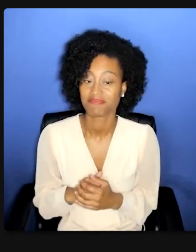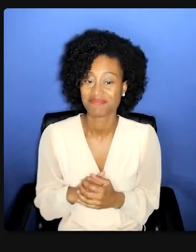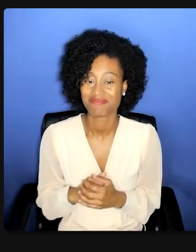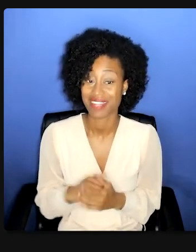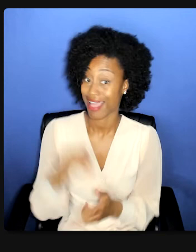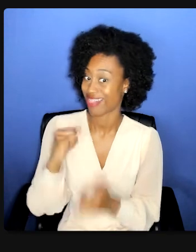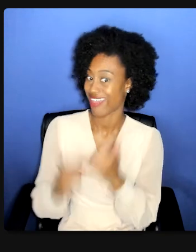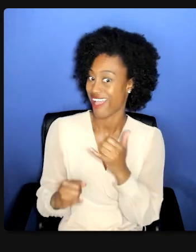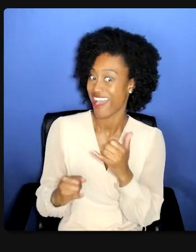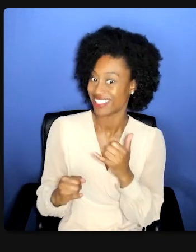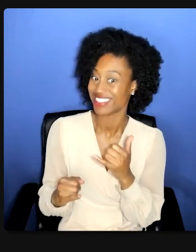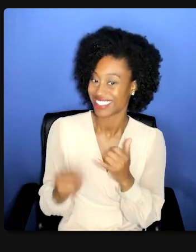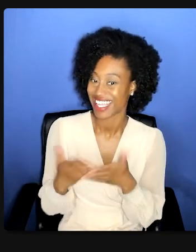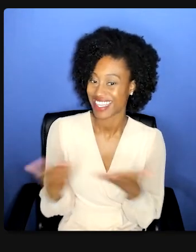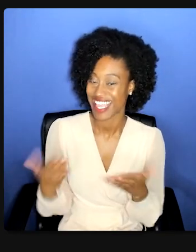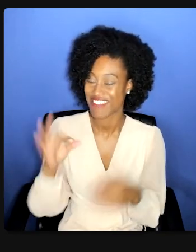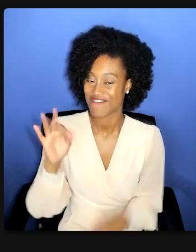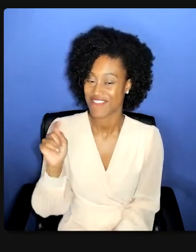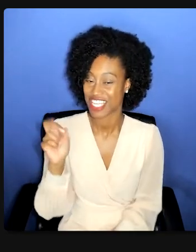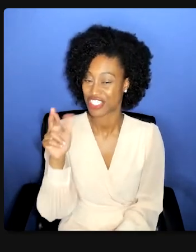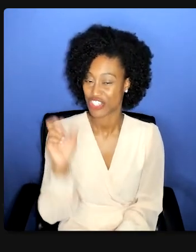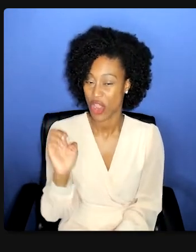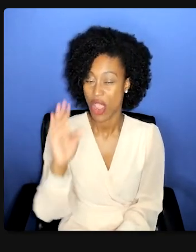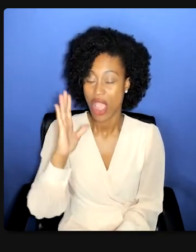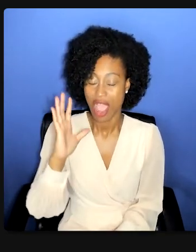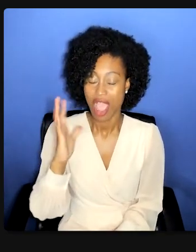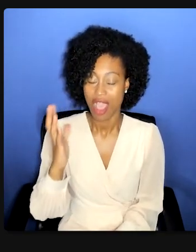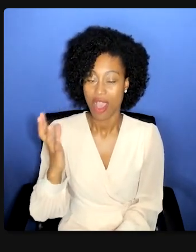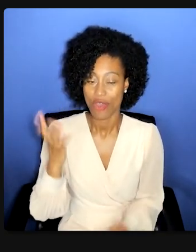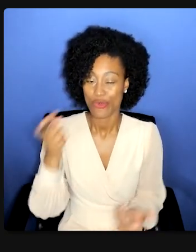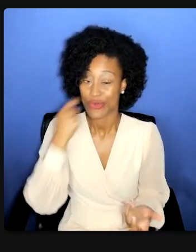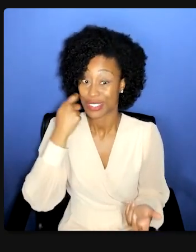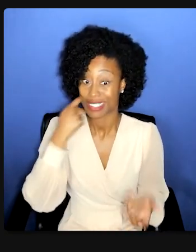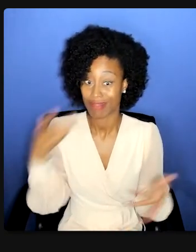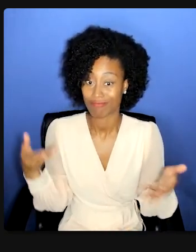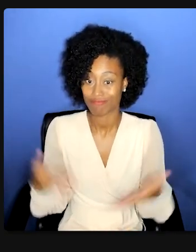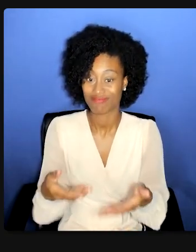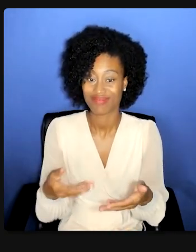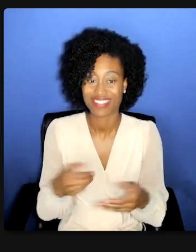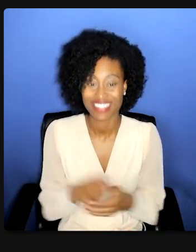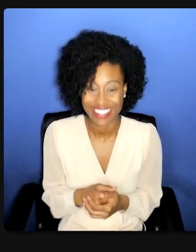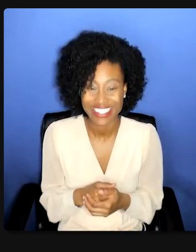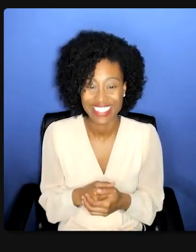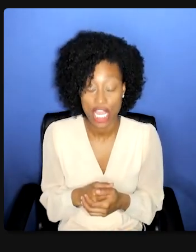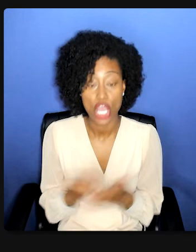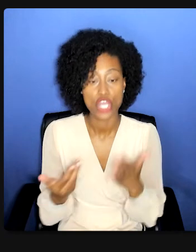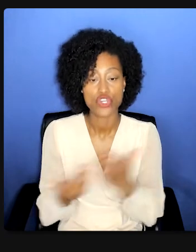And last but not least, one feature that we recently introduced is, I got a new build here.